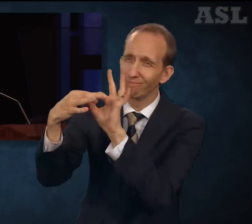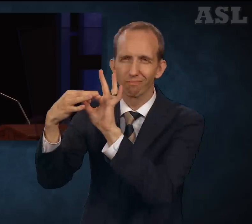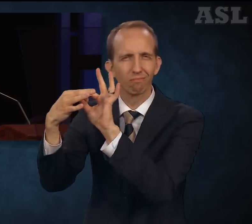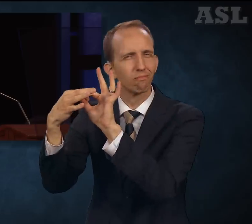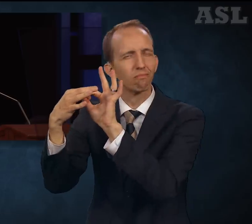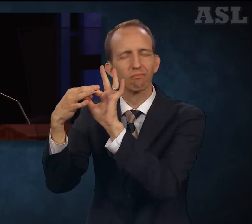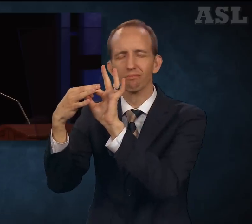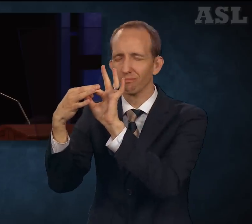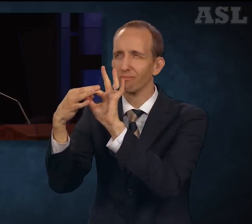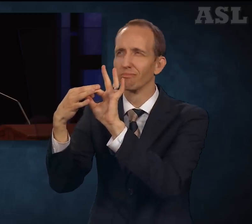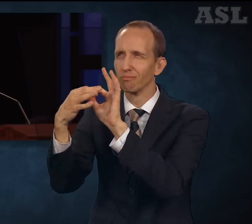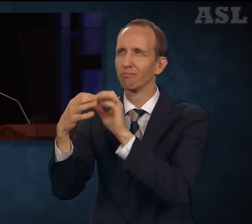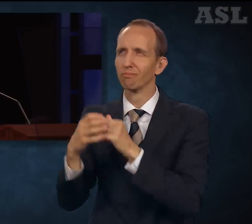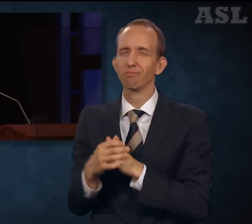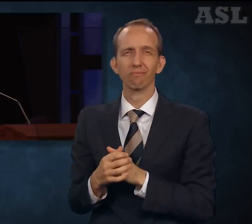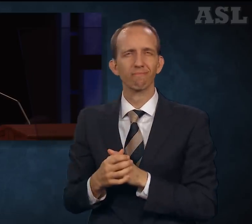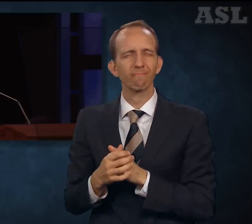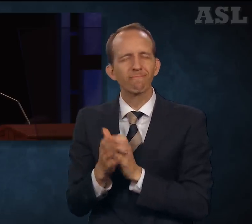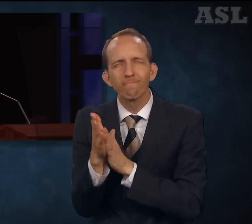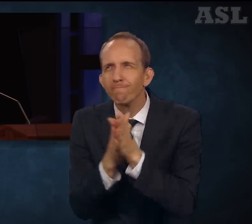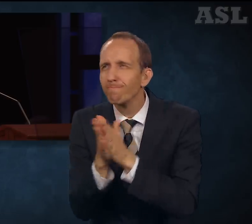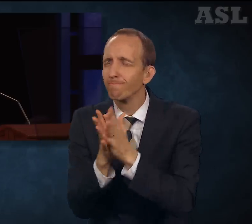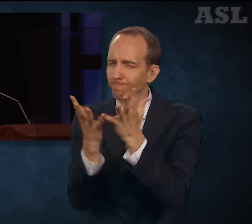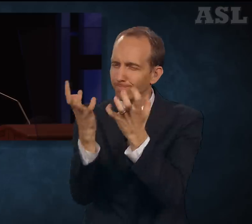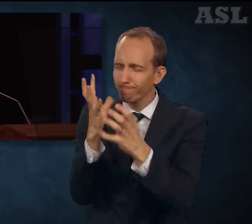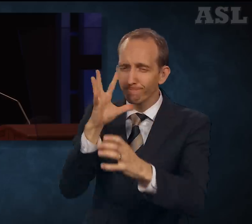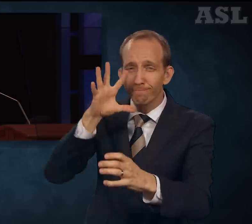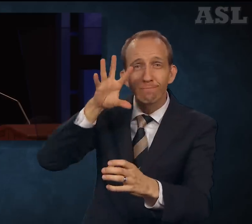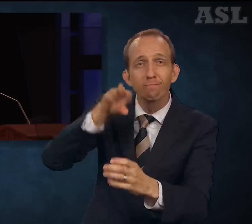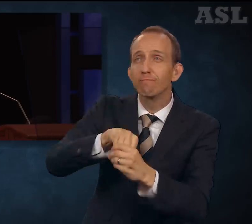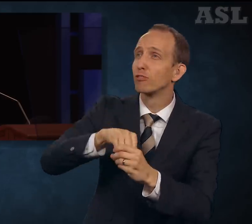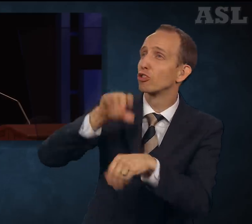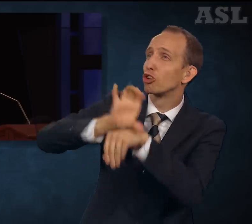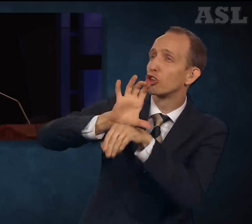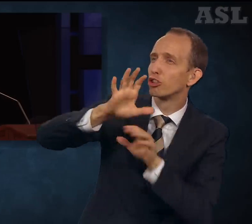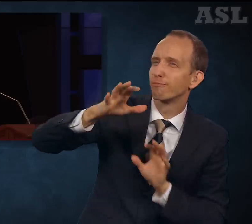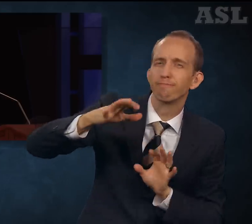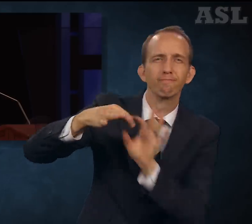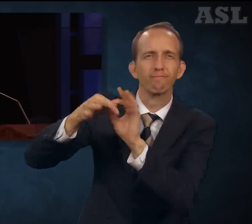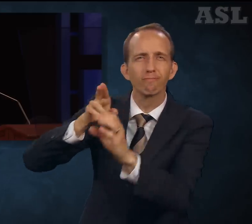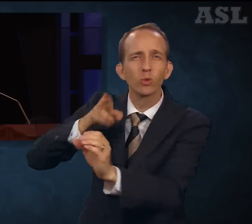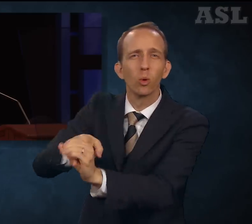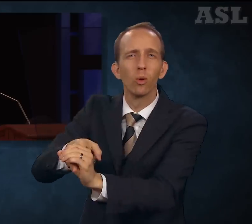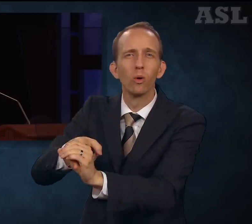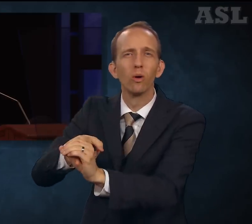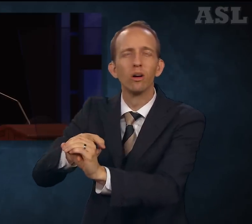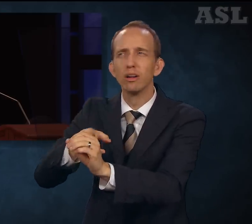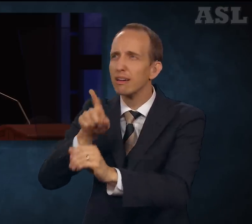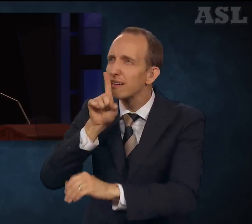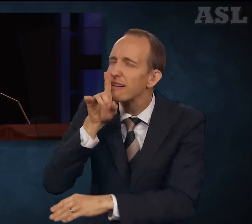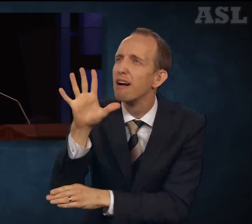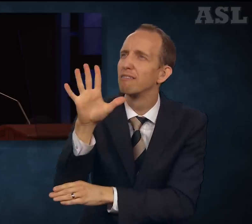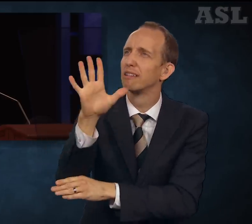WILL DESIRE TO BE GATHERED INTO HIS FOLD.